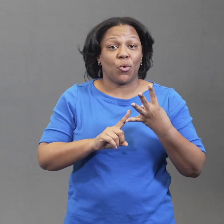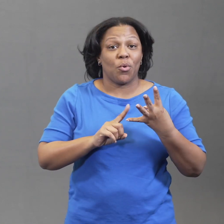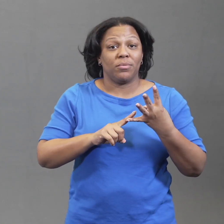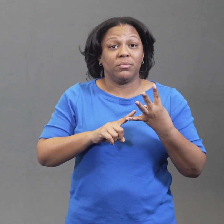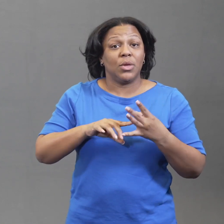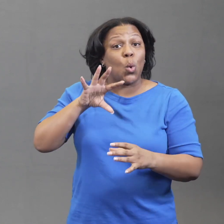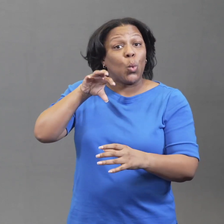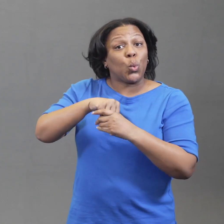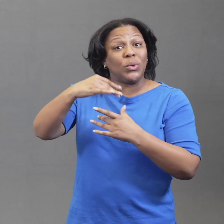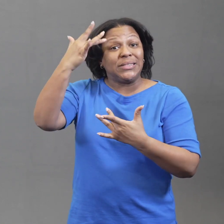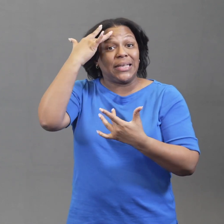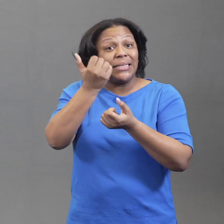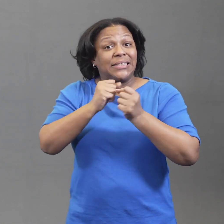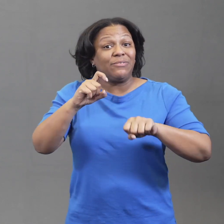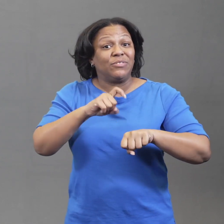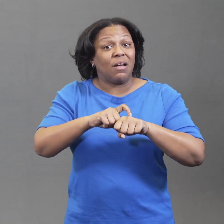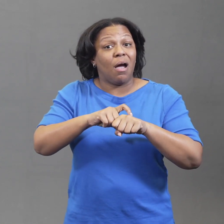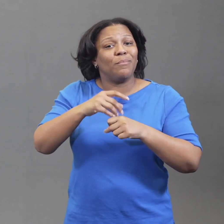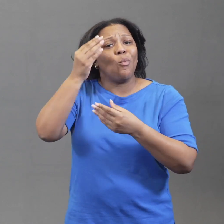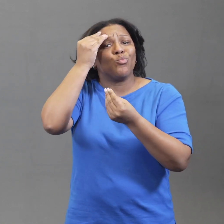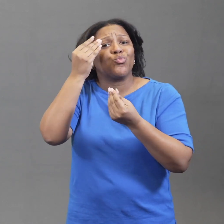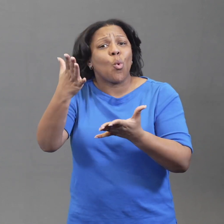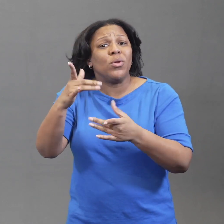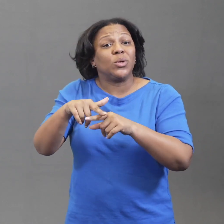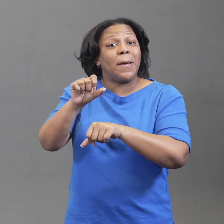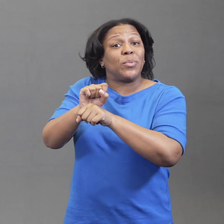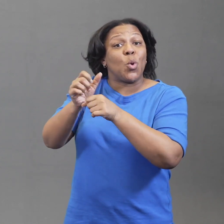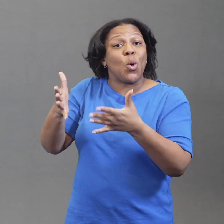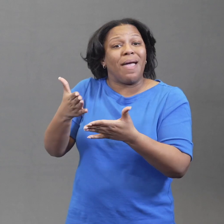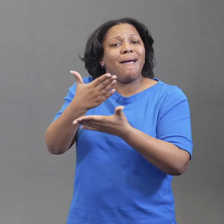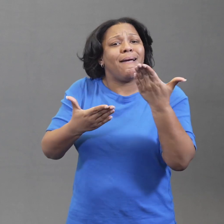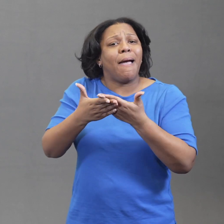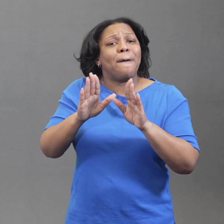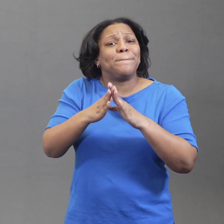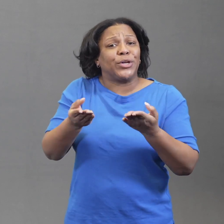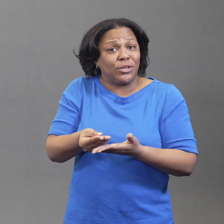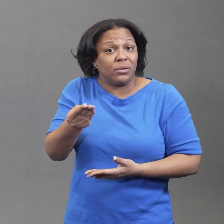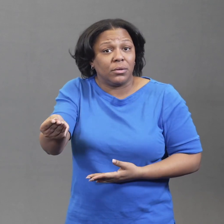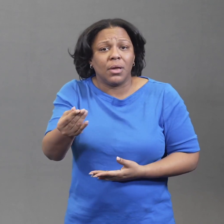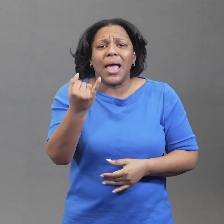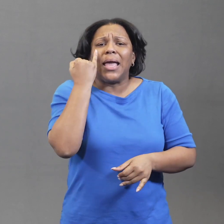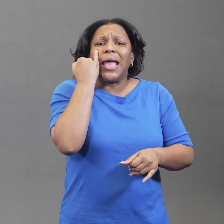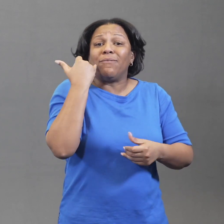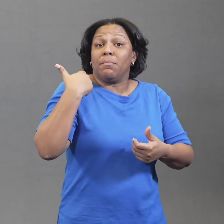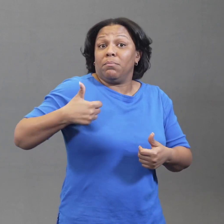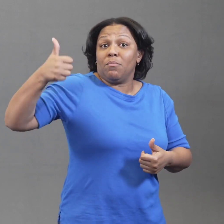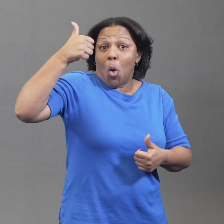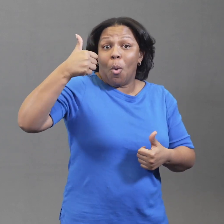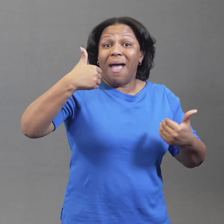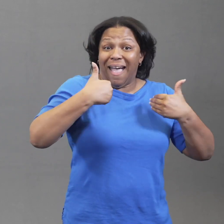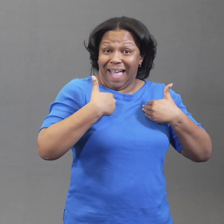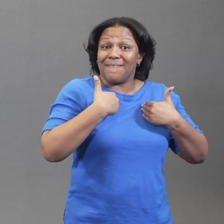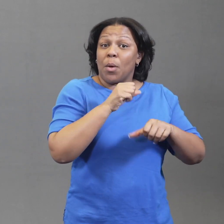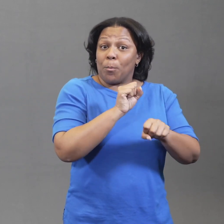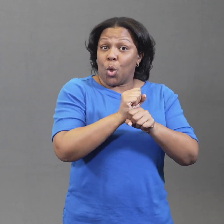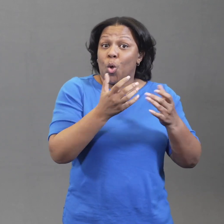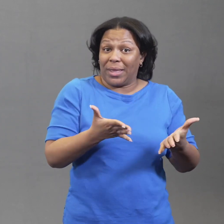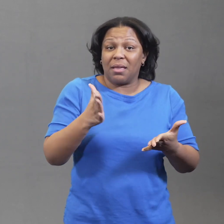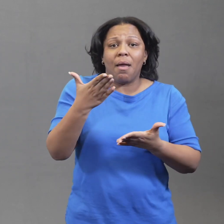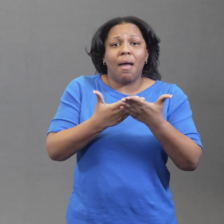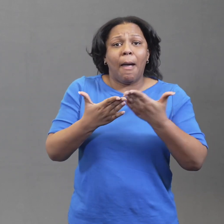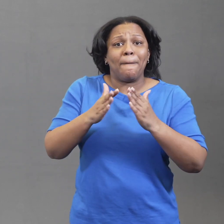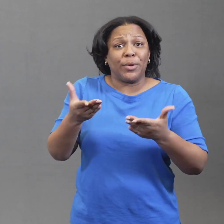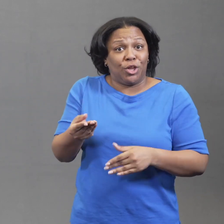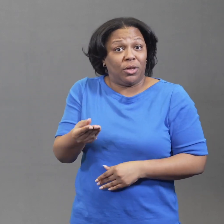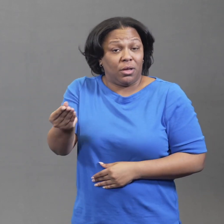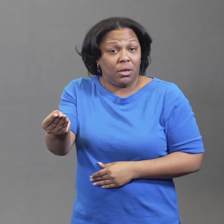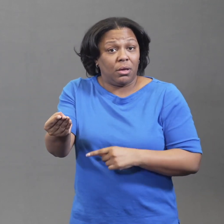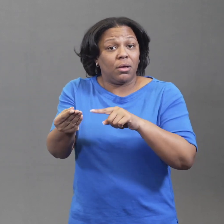4. Include a sick and safe time notice in the employee handbook, if the employer has an employee handbook.